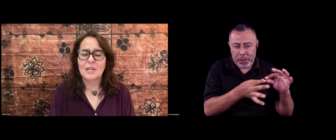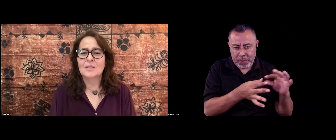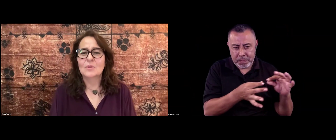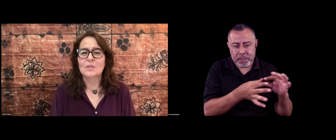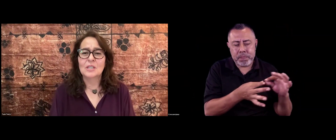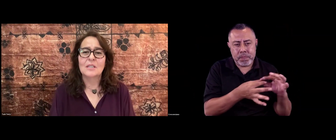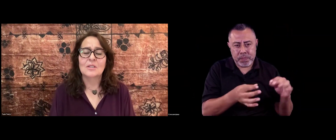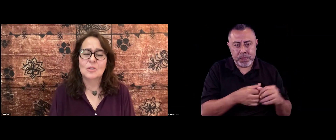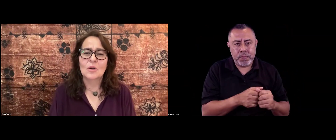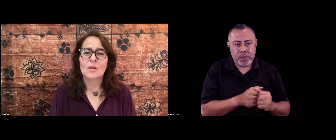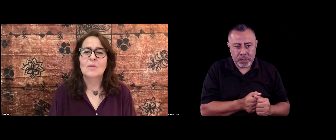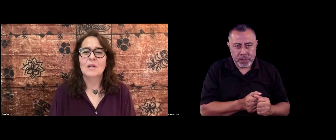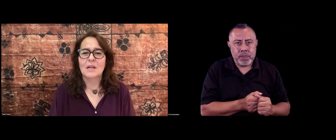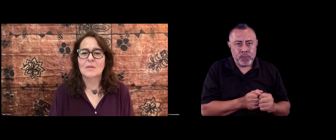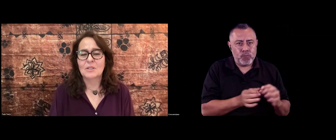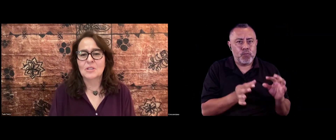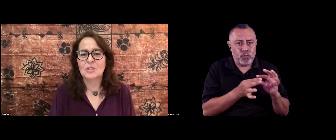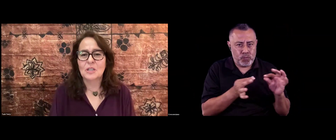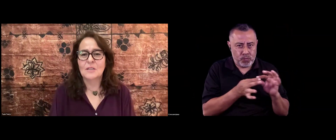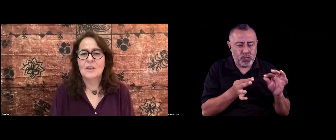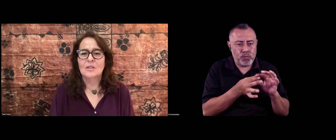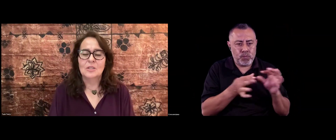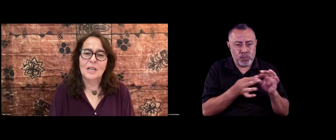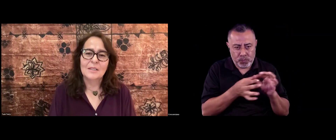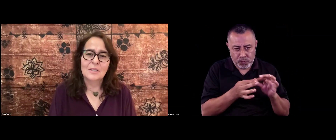Terry in a share, toward a cheating in Schlong, the Lagana bushes chain.